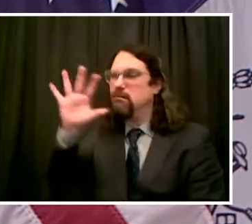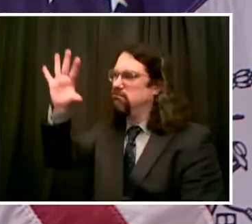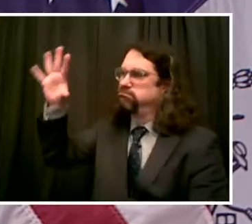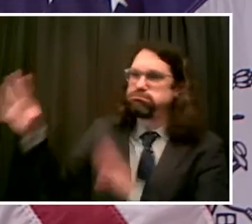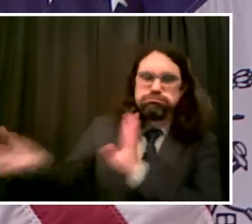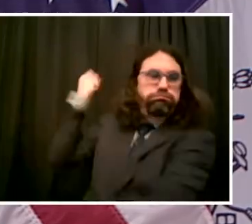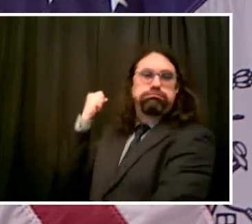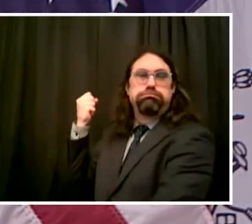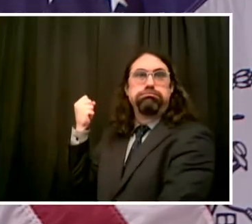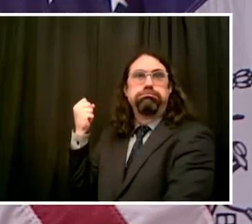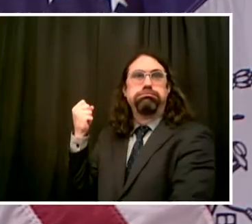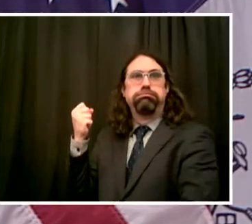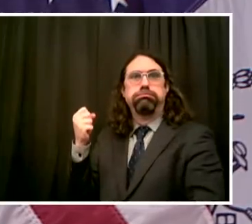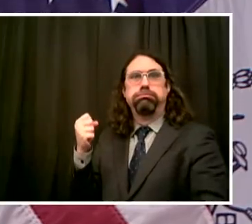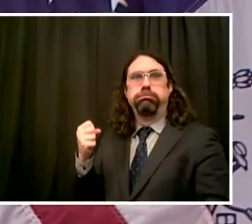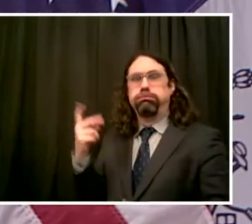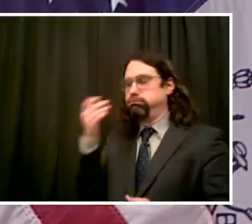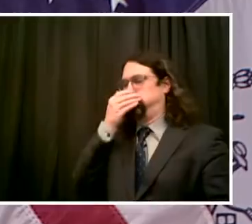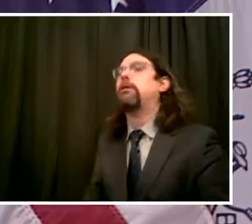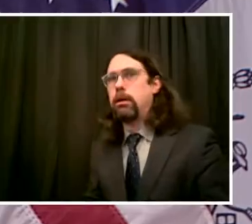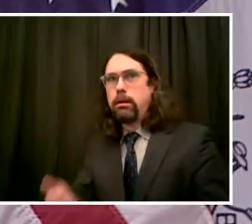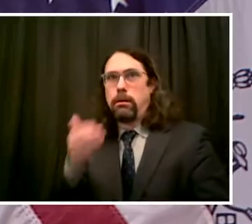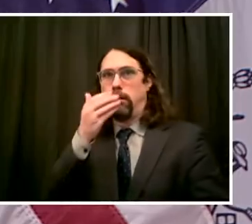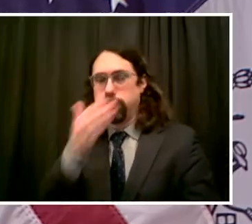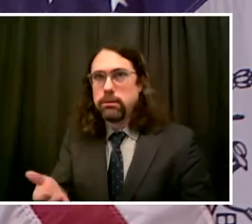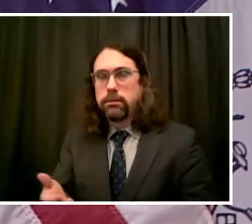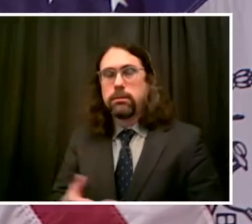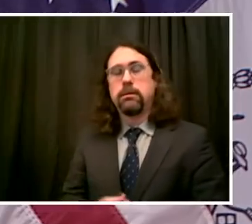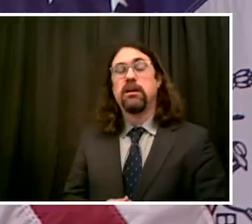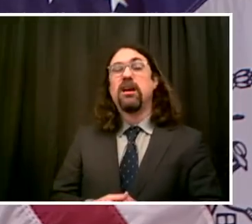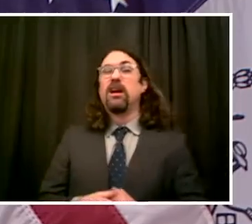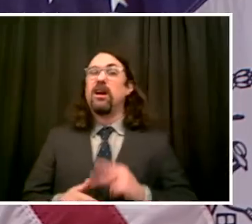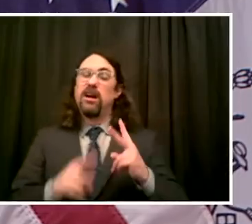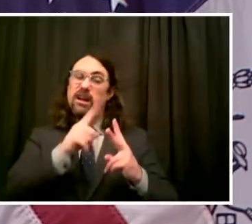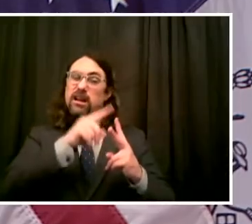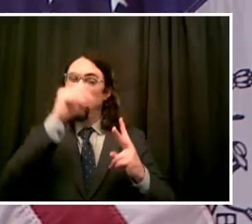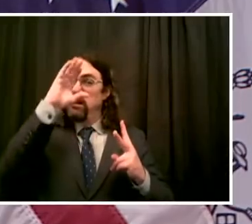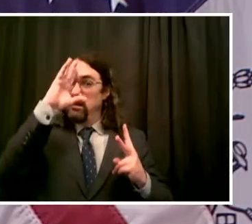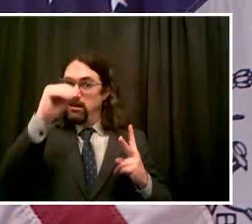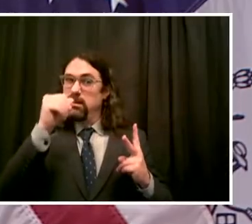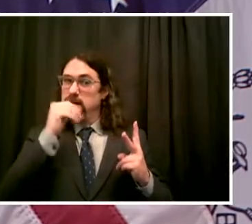UNACCEPTABLE AND 'WERNOE T OGING TO ALLOW IT HE IE TY. THE TWO PERPETRATORS HAVE